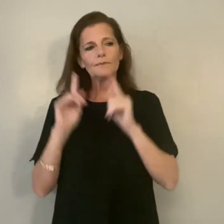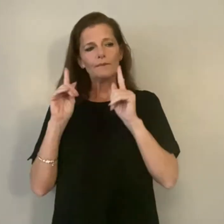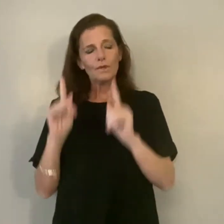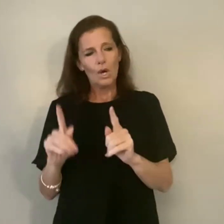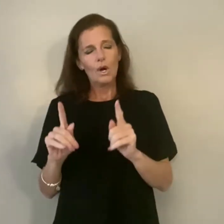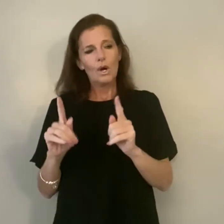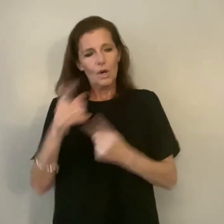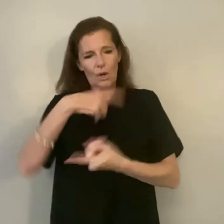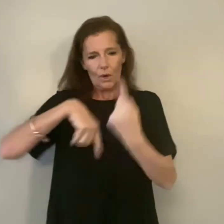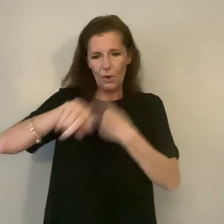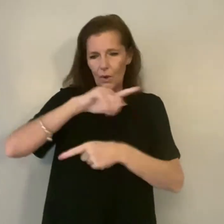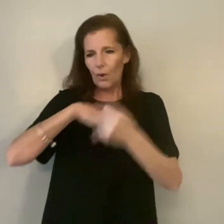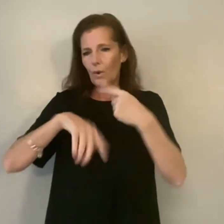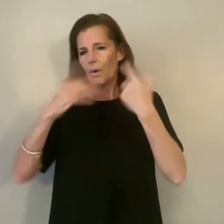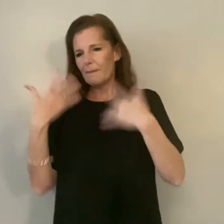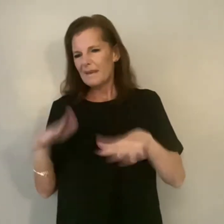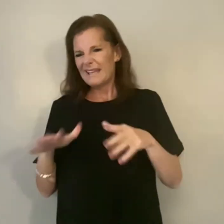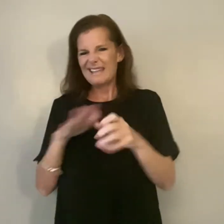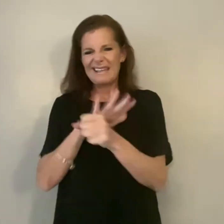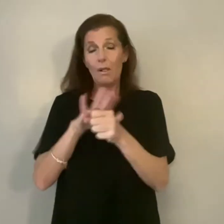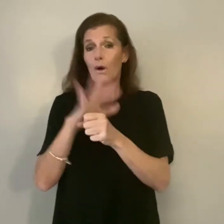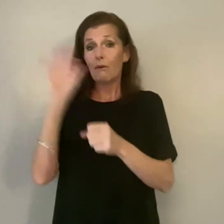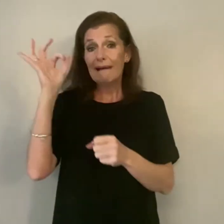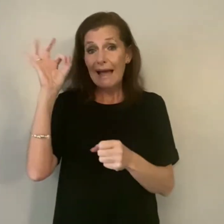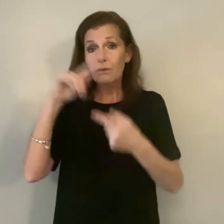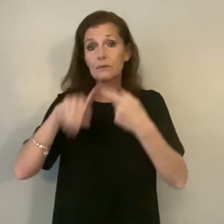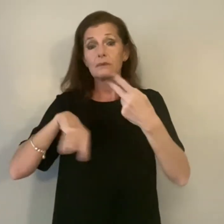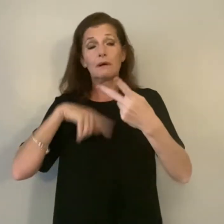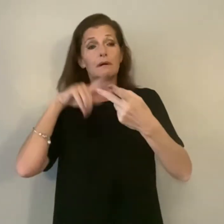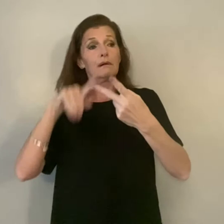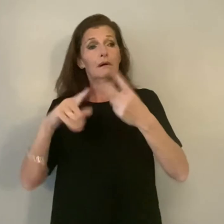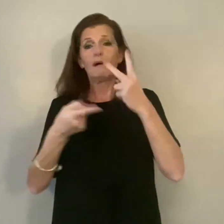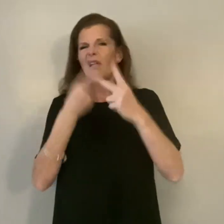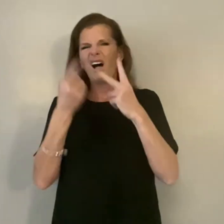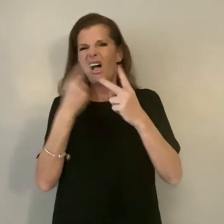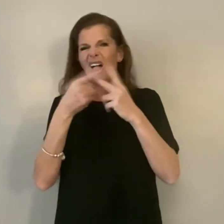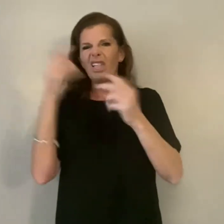So we worked with local councils and other stakeholders